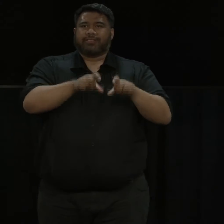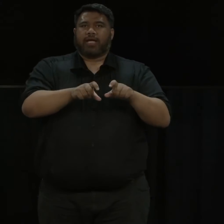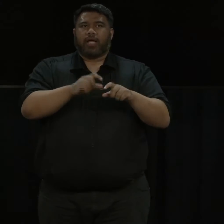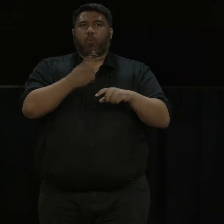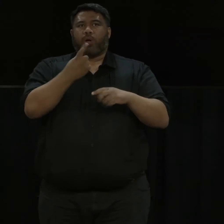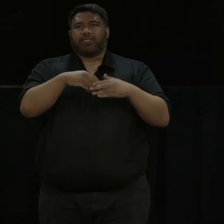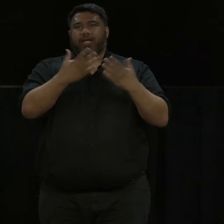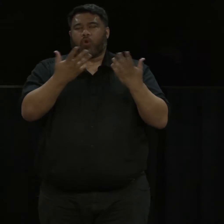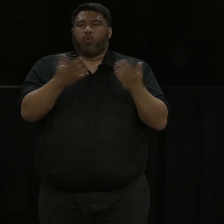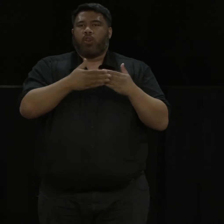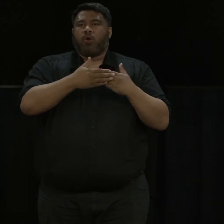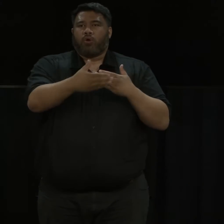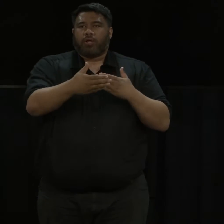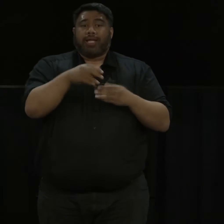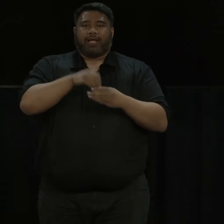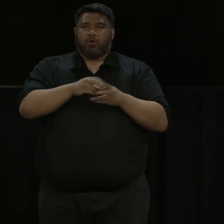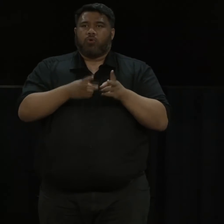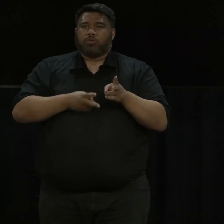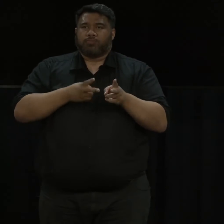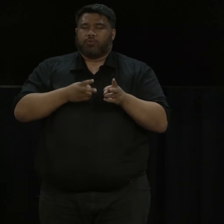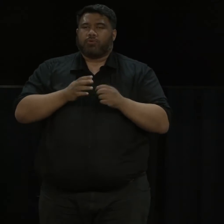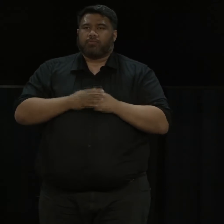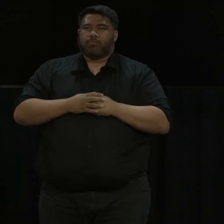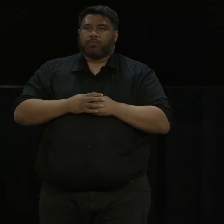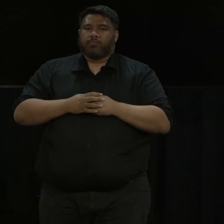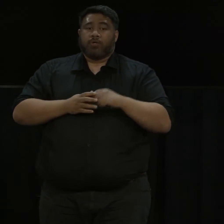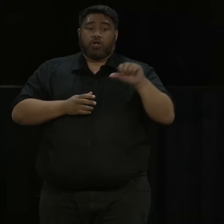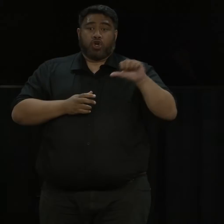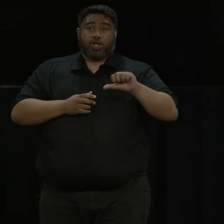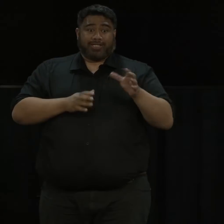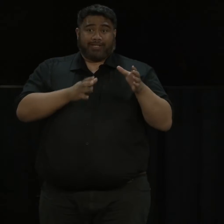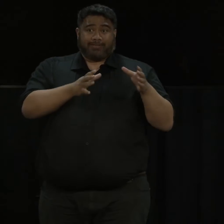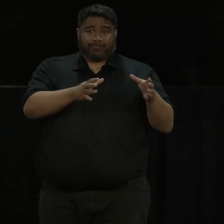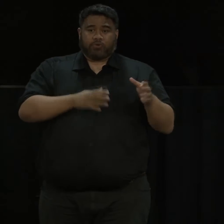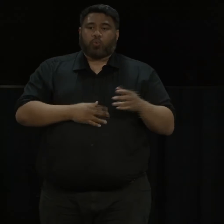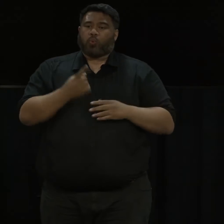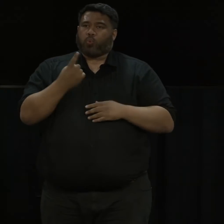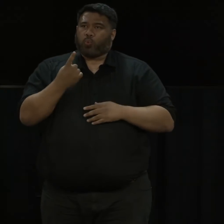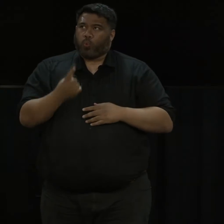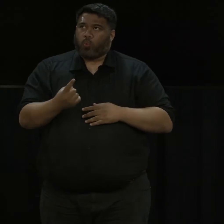have been assessed at hospital and of these 19 have spent at